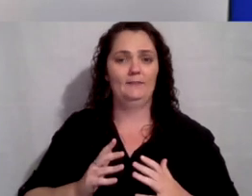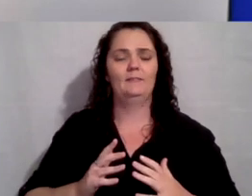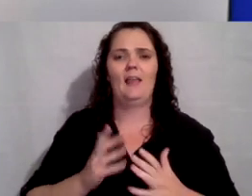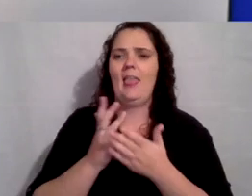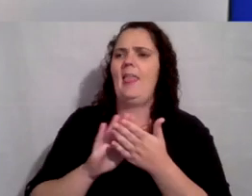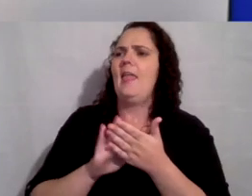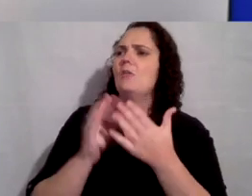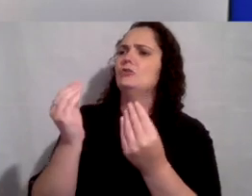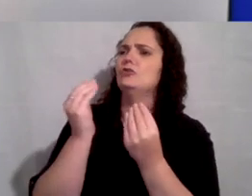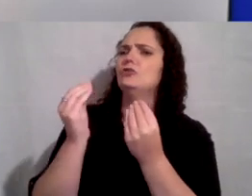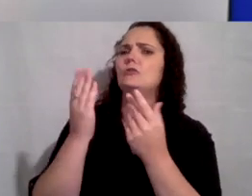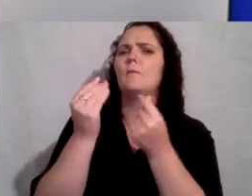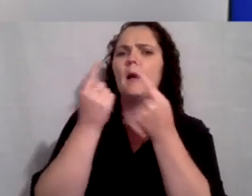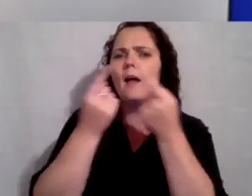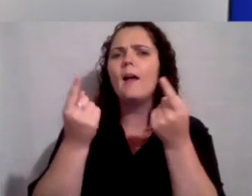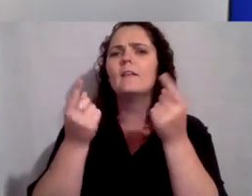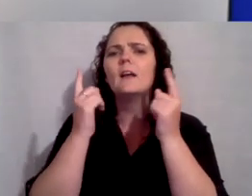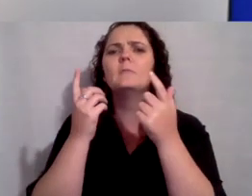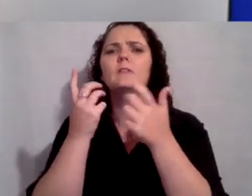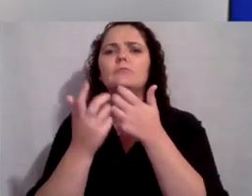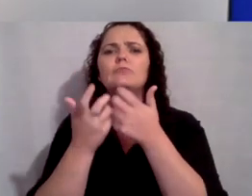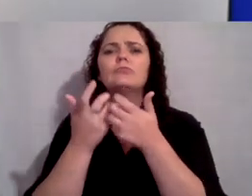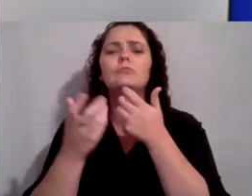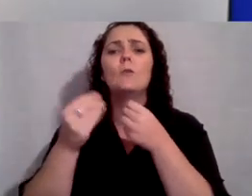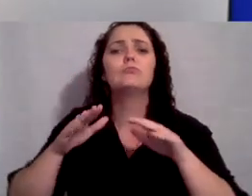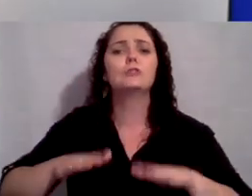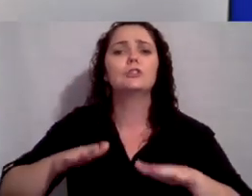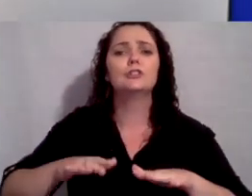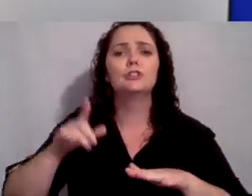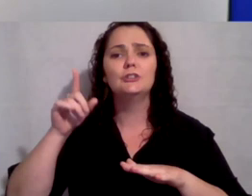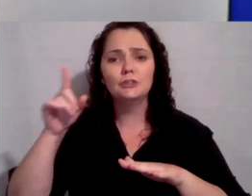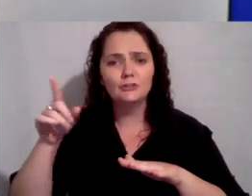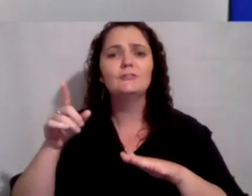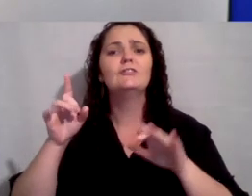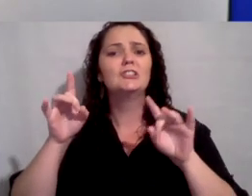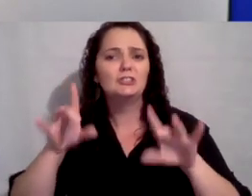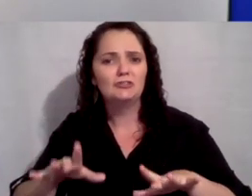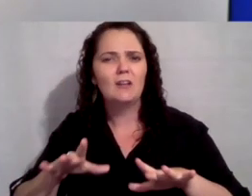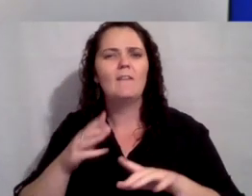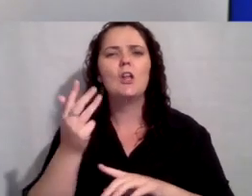through the academies, particularly the academies of Britain and Australia and America in the 19th century.